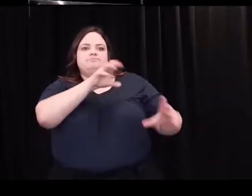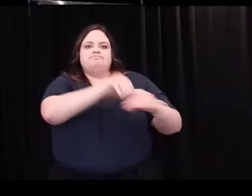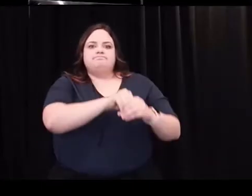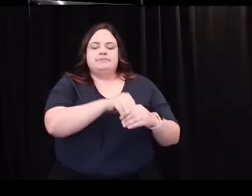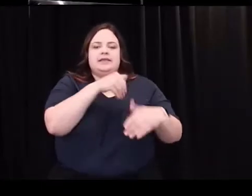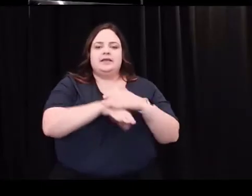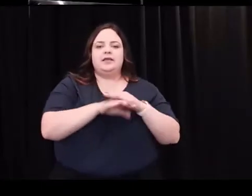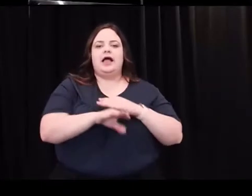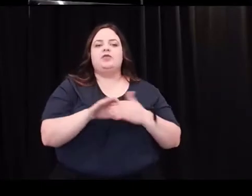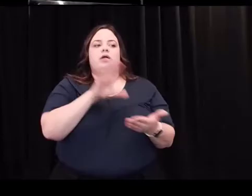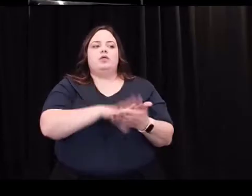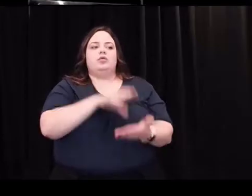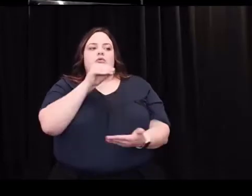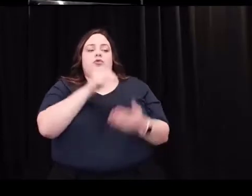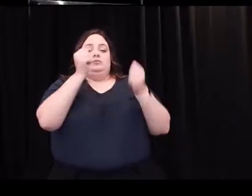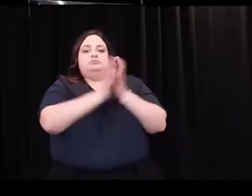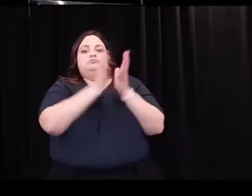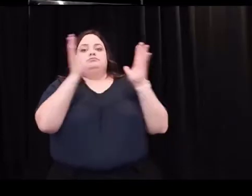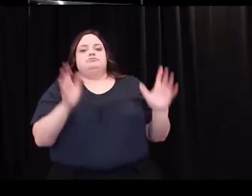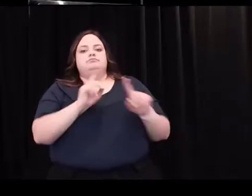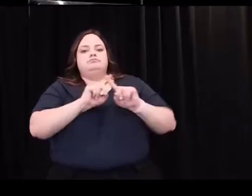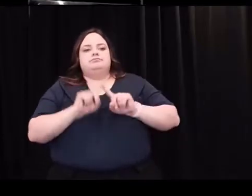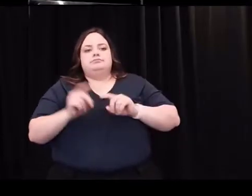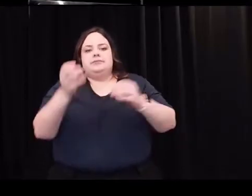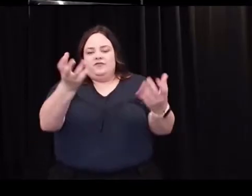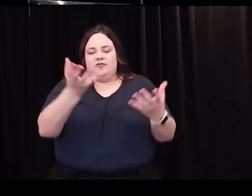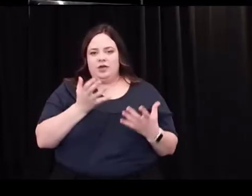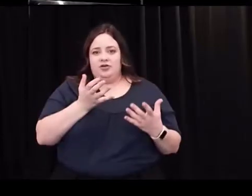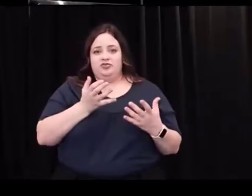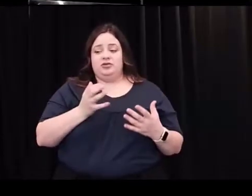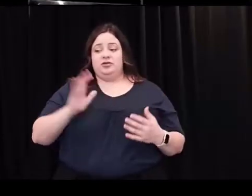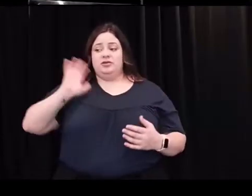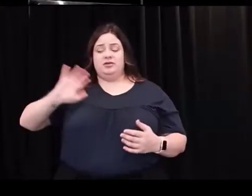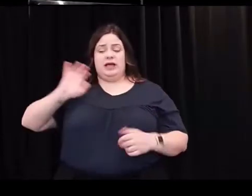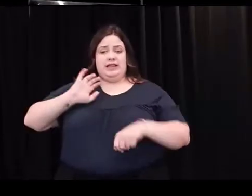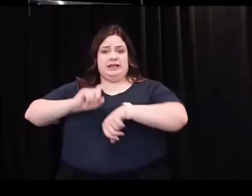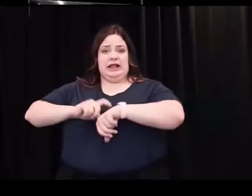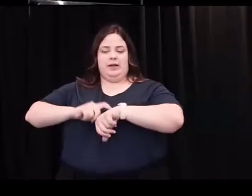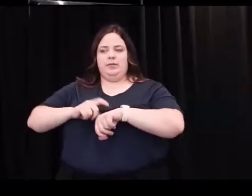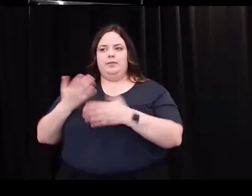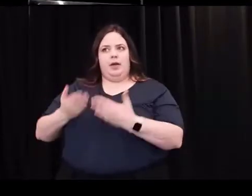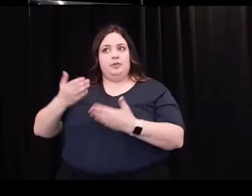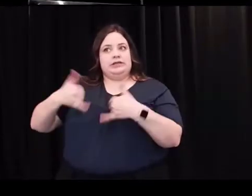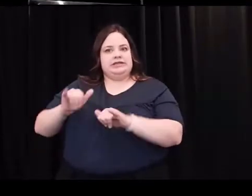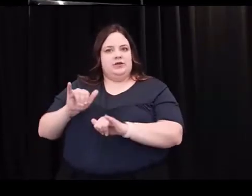of my information, and they had at the time, and they probably still do, which is why I asked Rob.